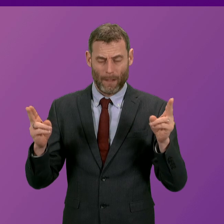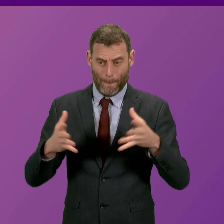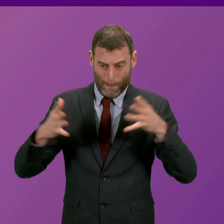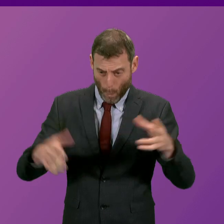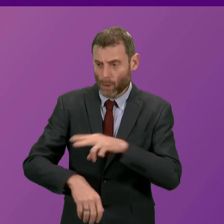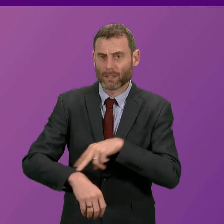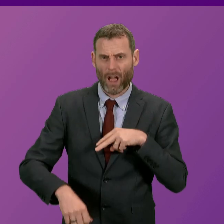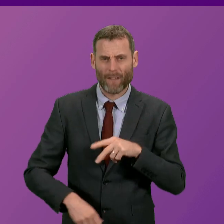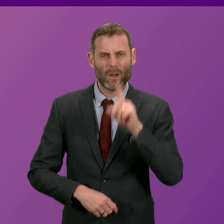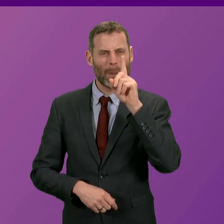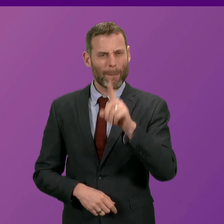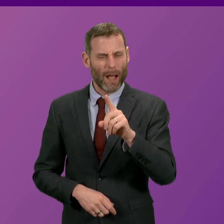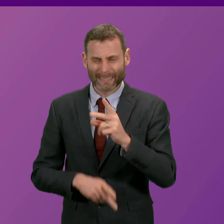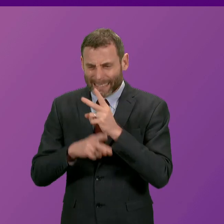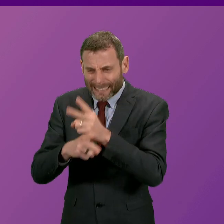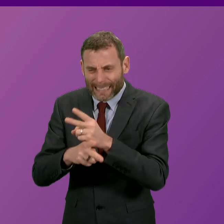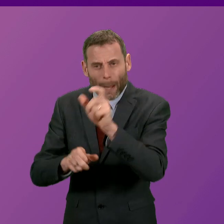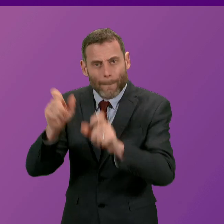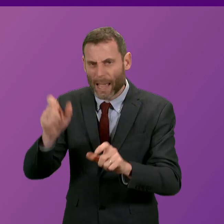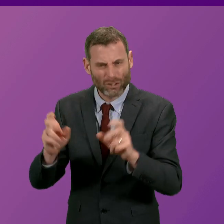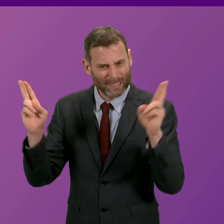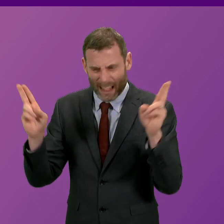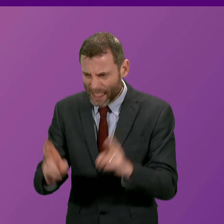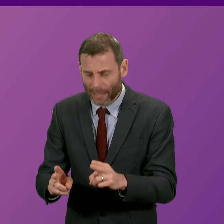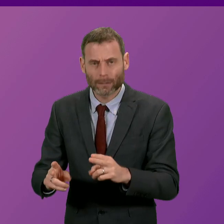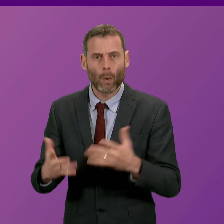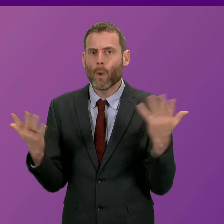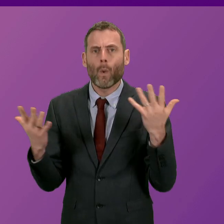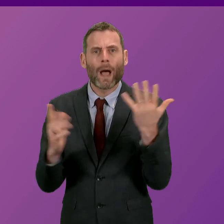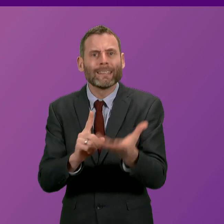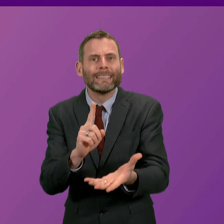clear plan for reform, there is no delivery plan, and “greater leadership” is needed.